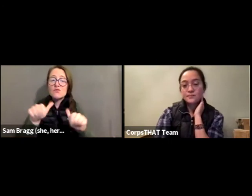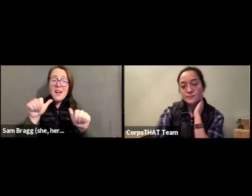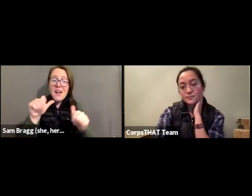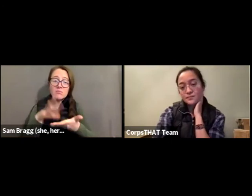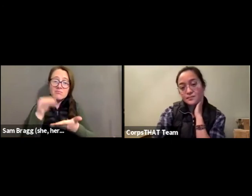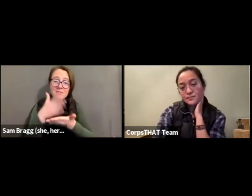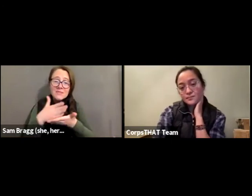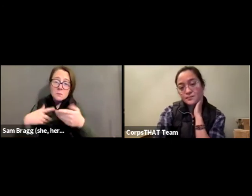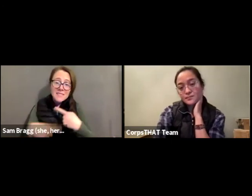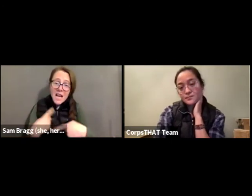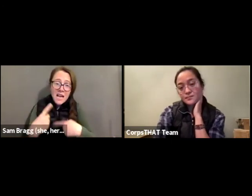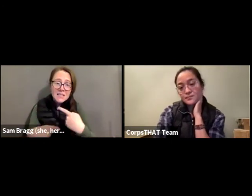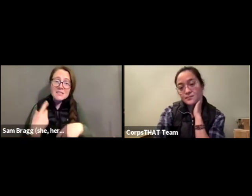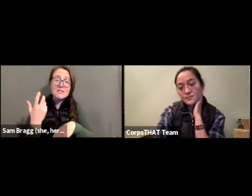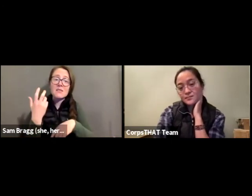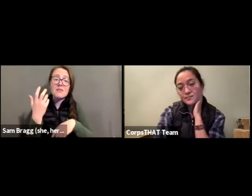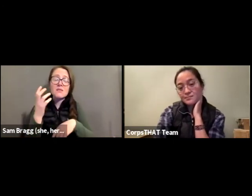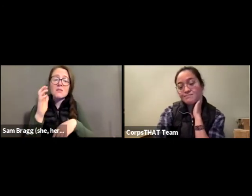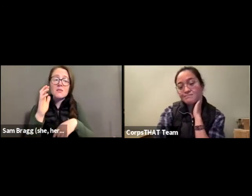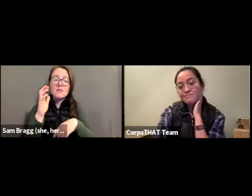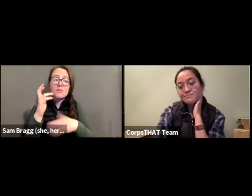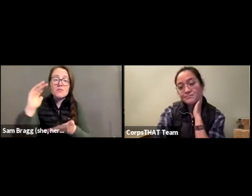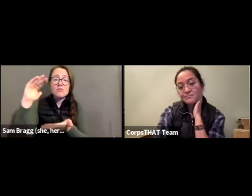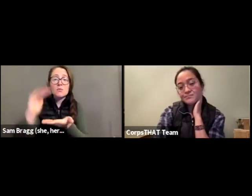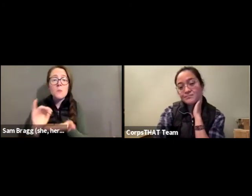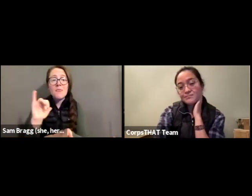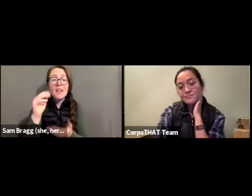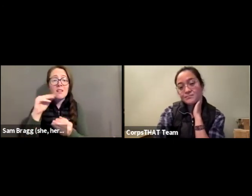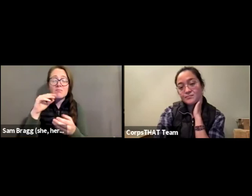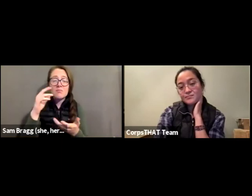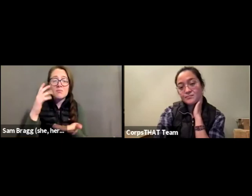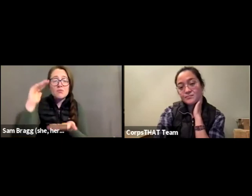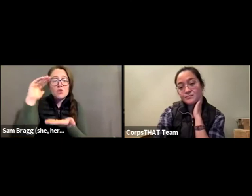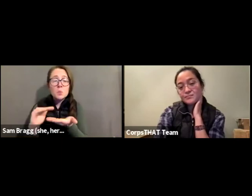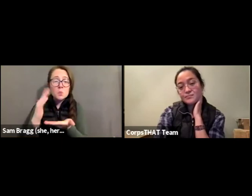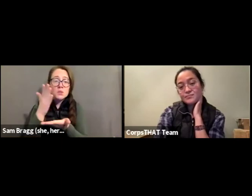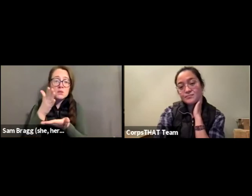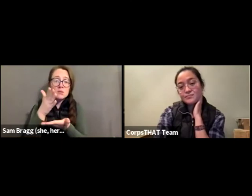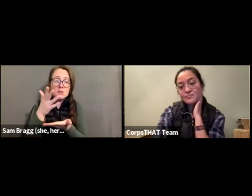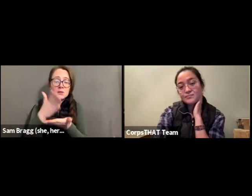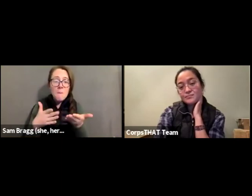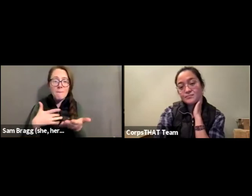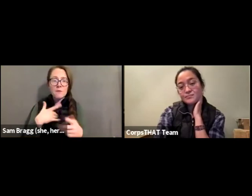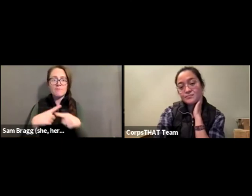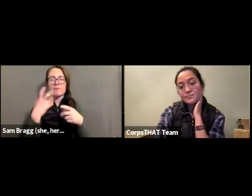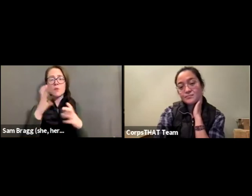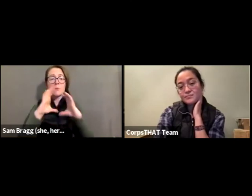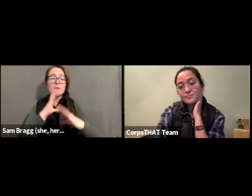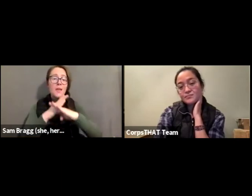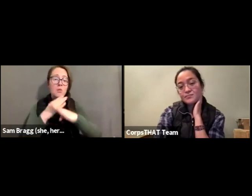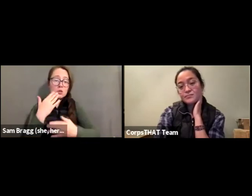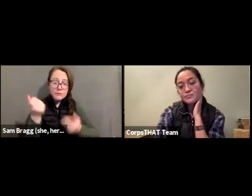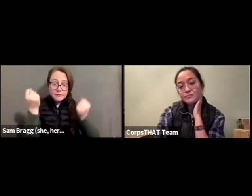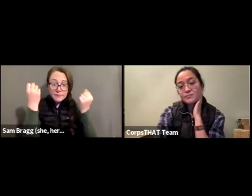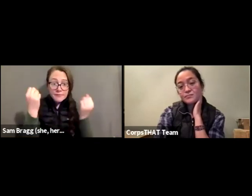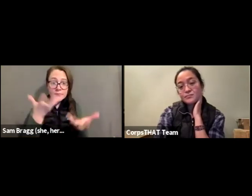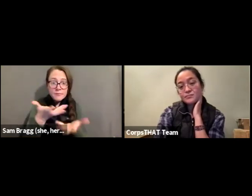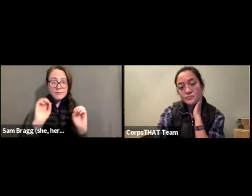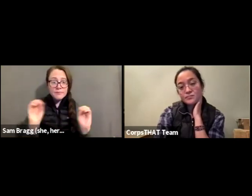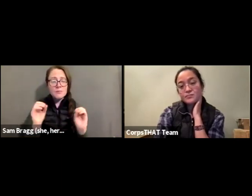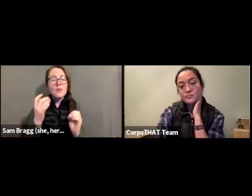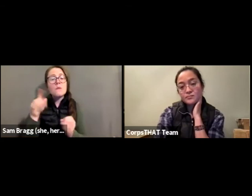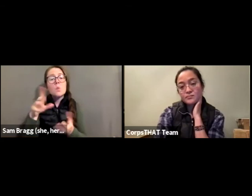of my first comment and secondly learn some sign even if it's just basic just some general sign